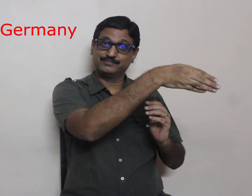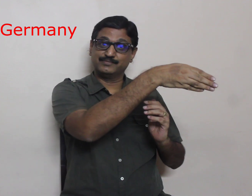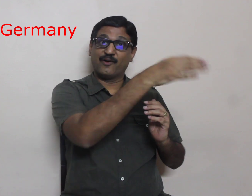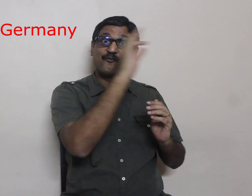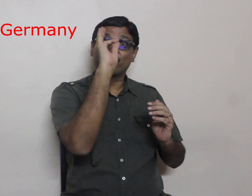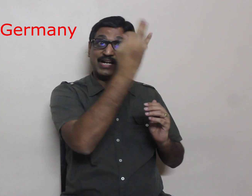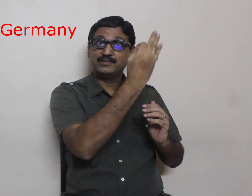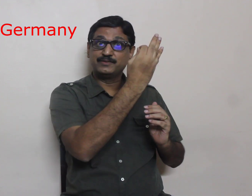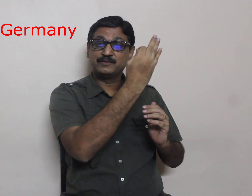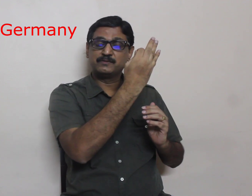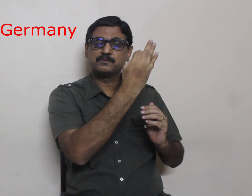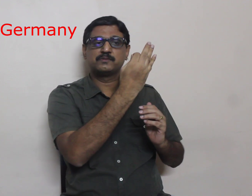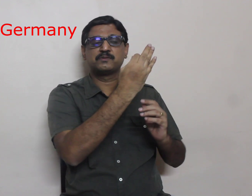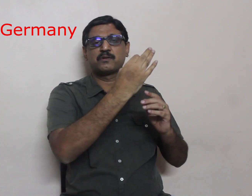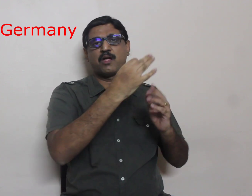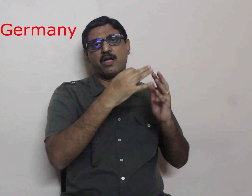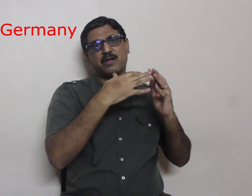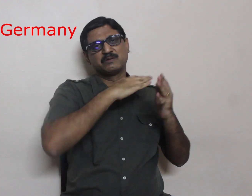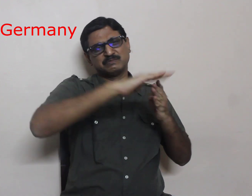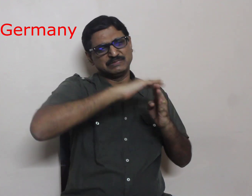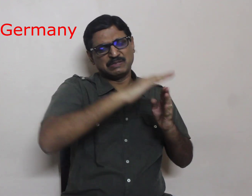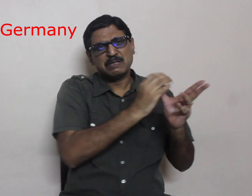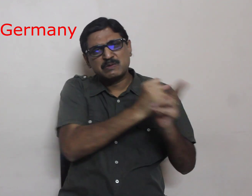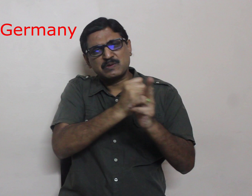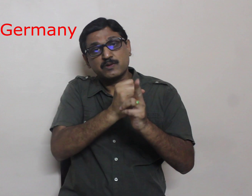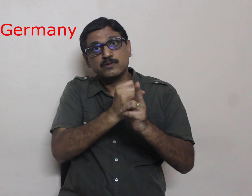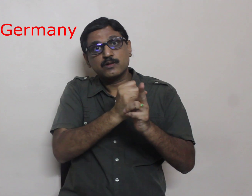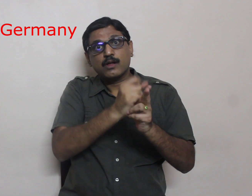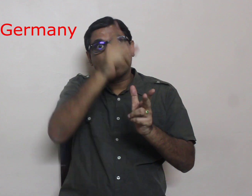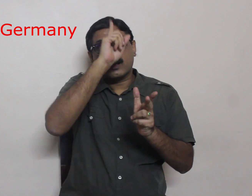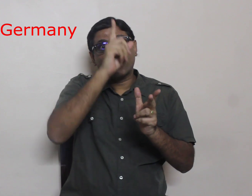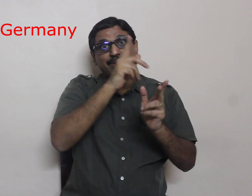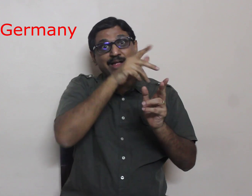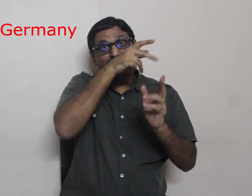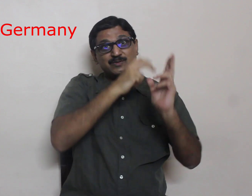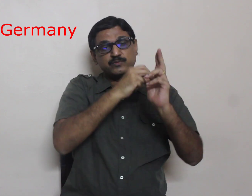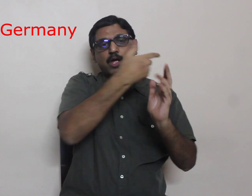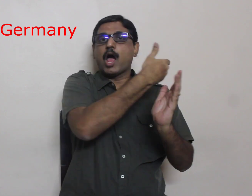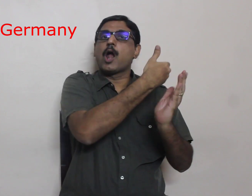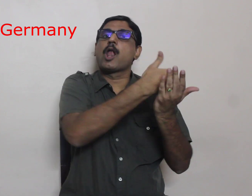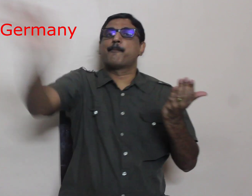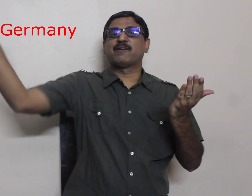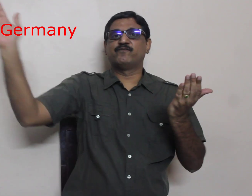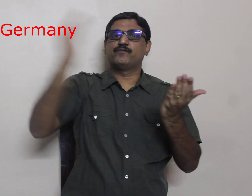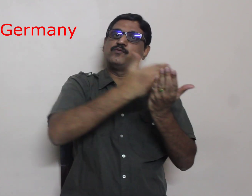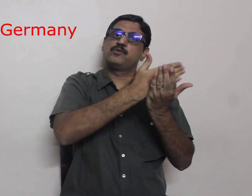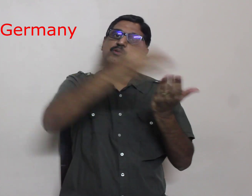The USA, UK, and Canada invaded France and freed France from Germany.